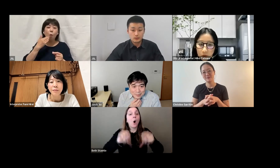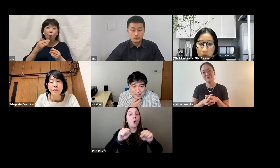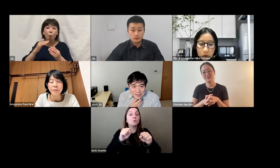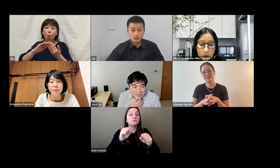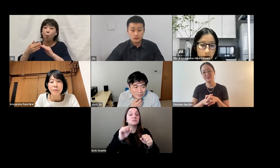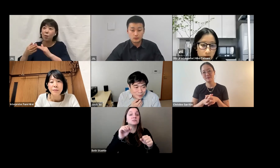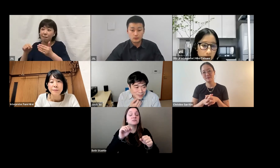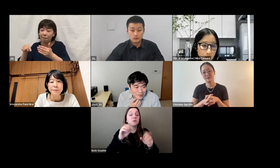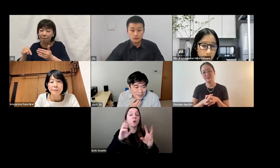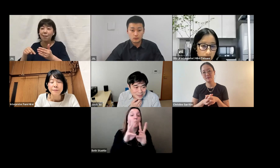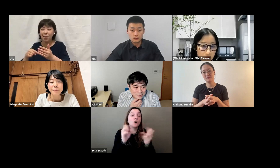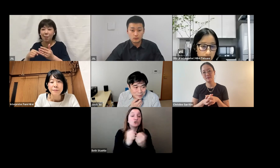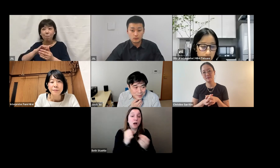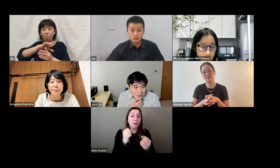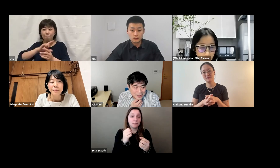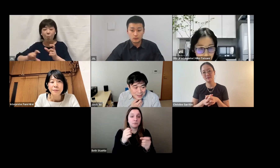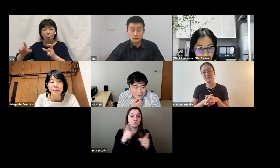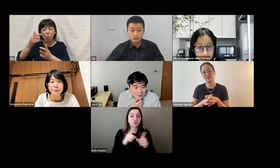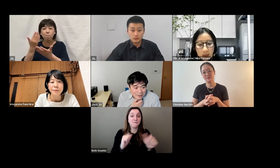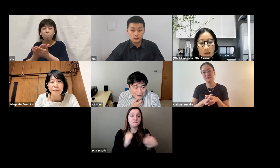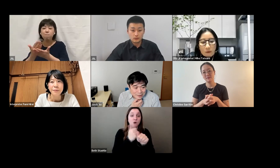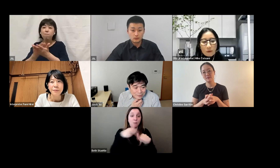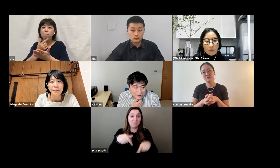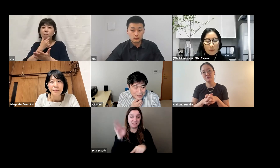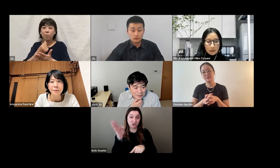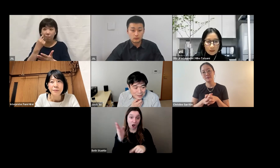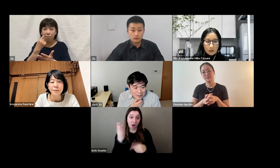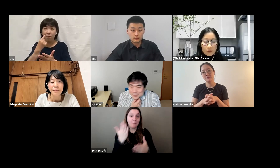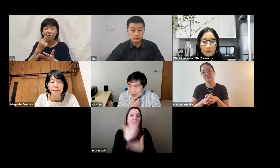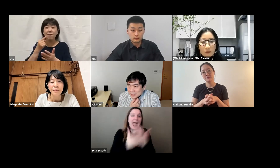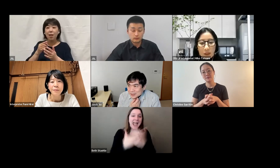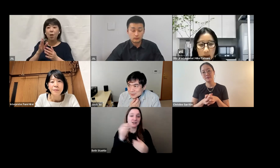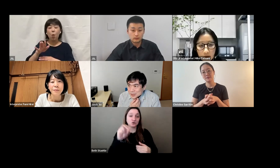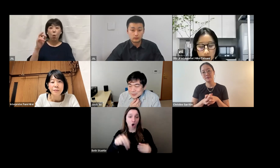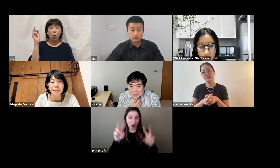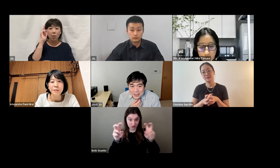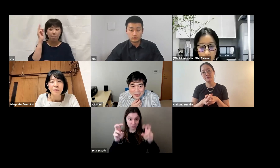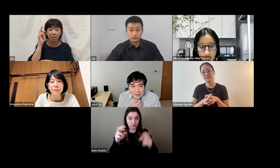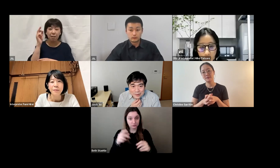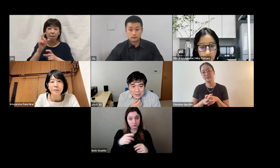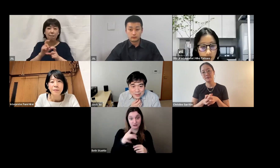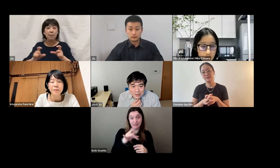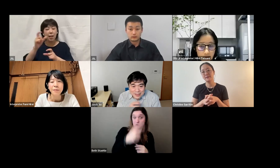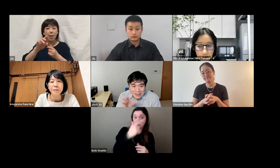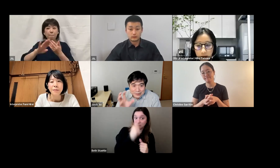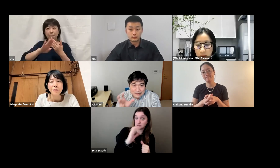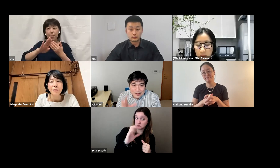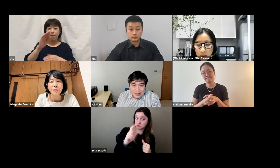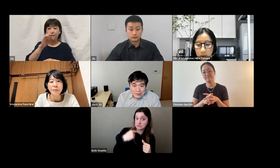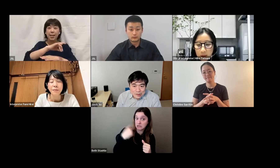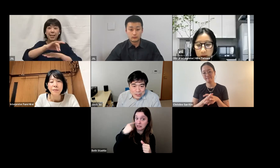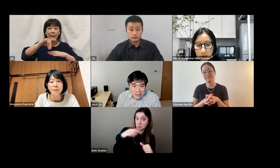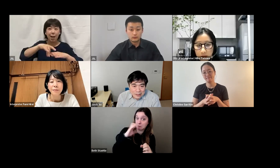Christine, if you're interested, it would be an honor for us. I think this might be a good start and, a good video to share